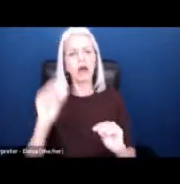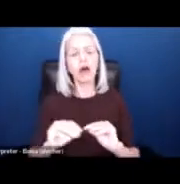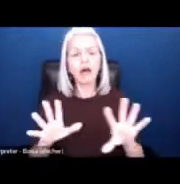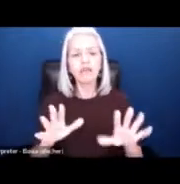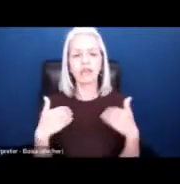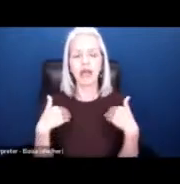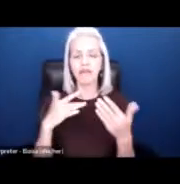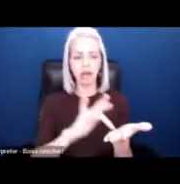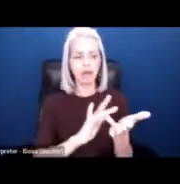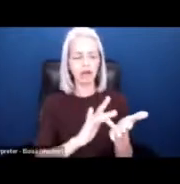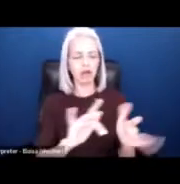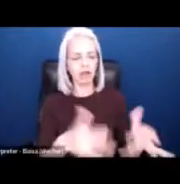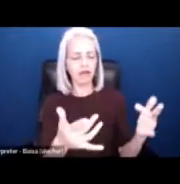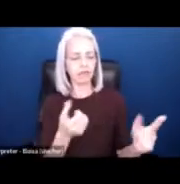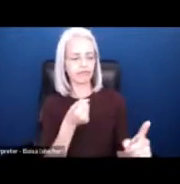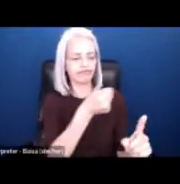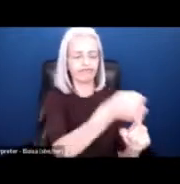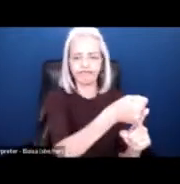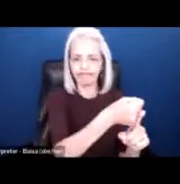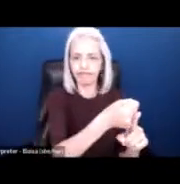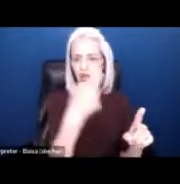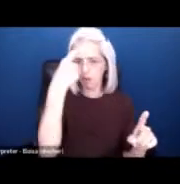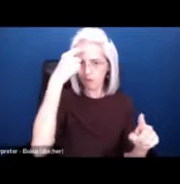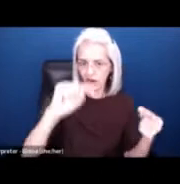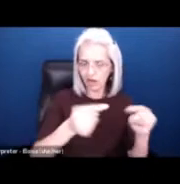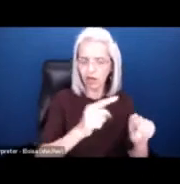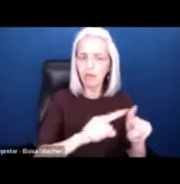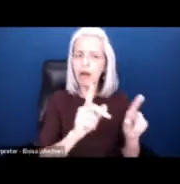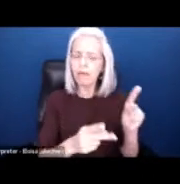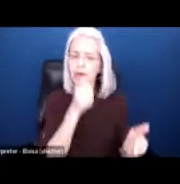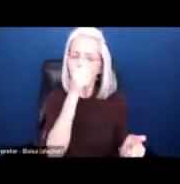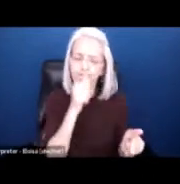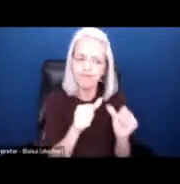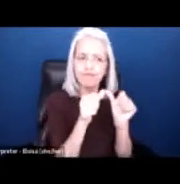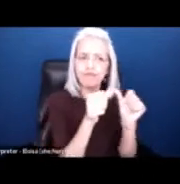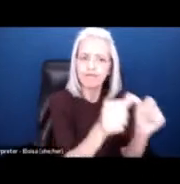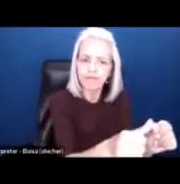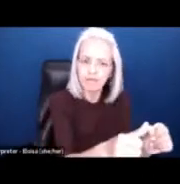event that occurs with brain injury. But as people survive and live with brain injury, it becomes more of a behavioral